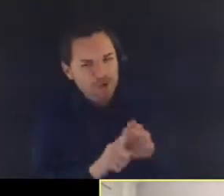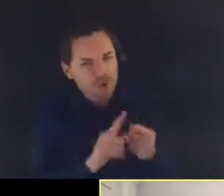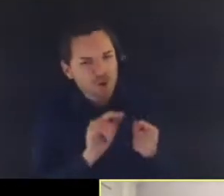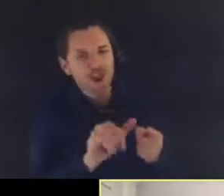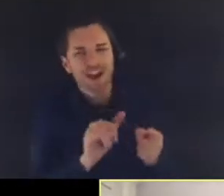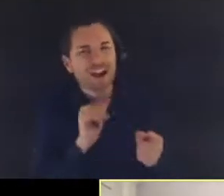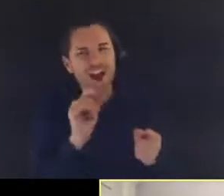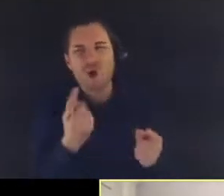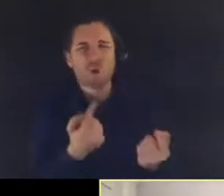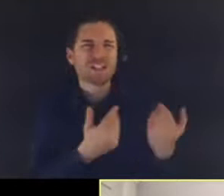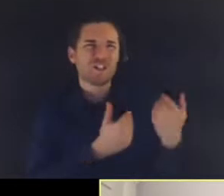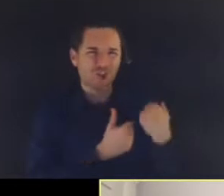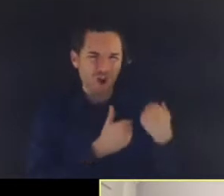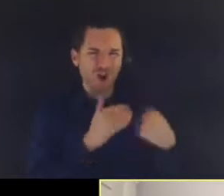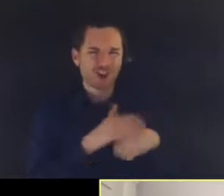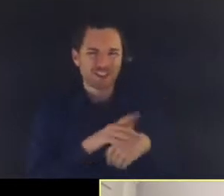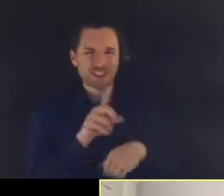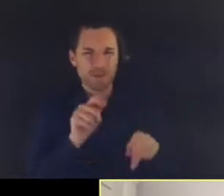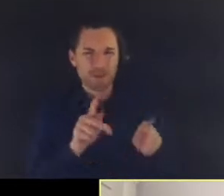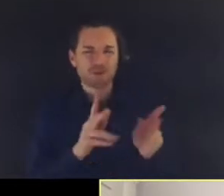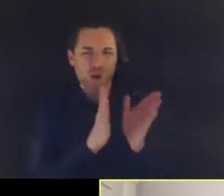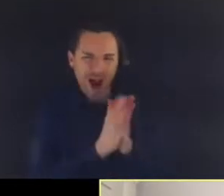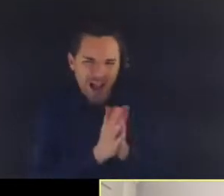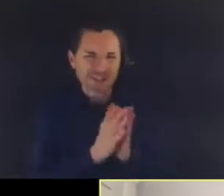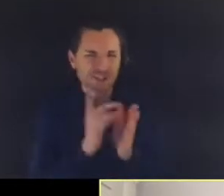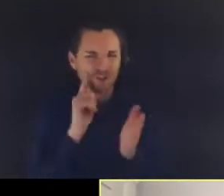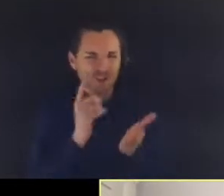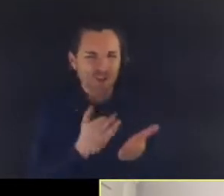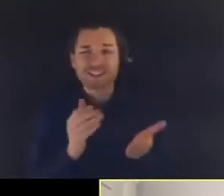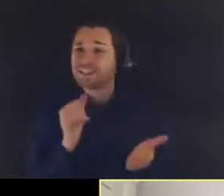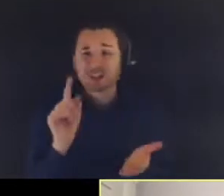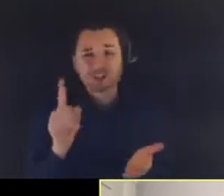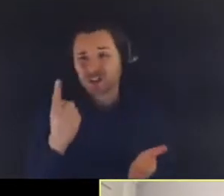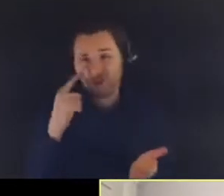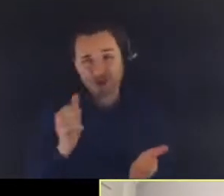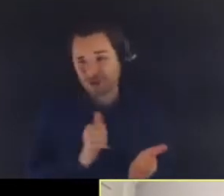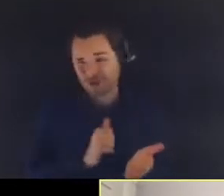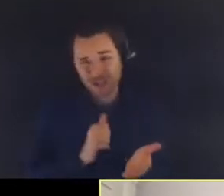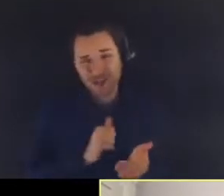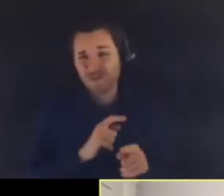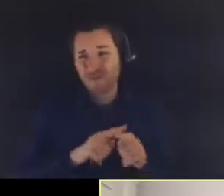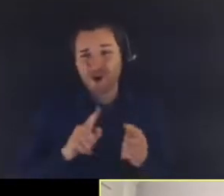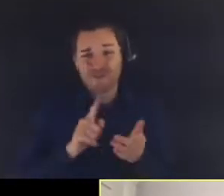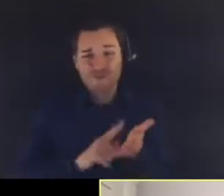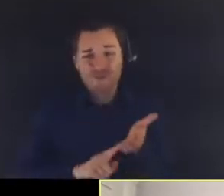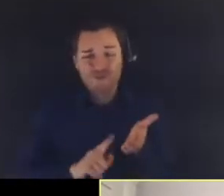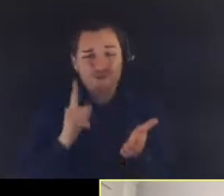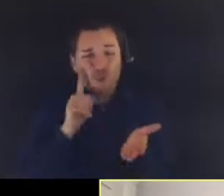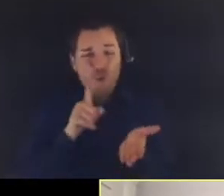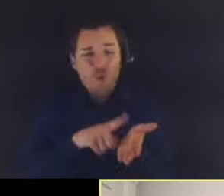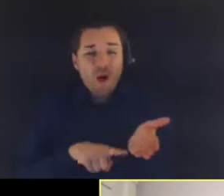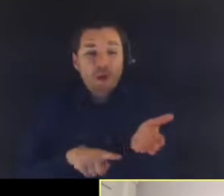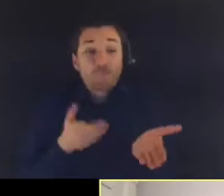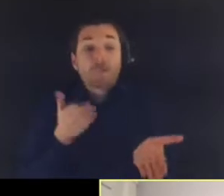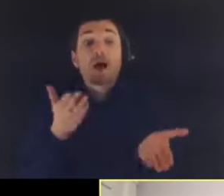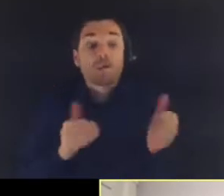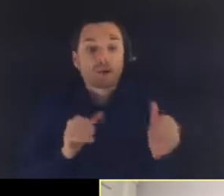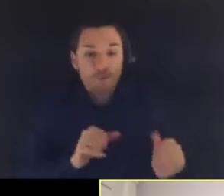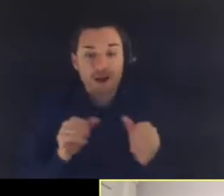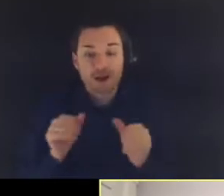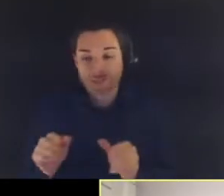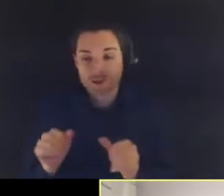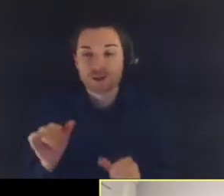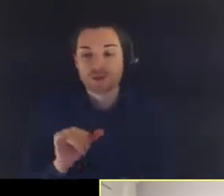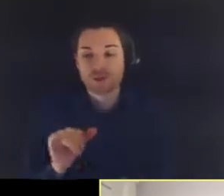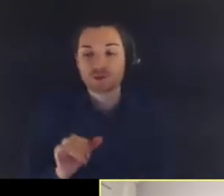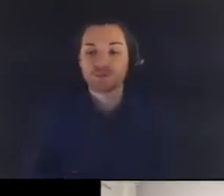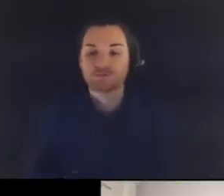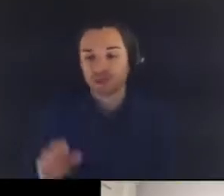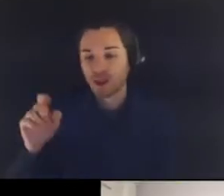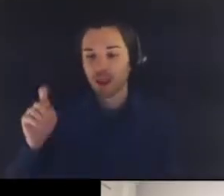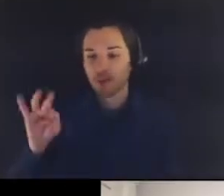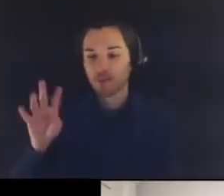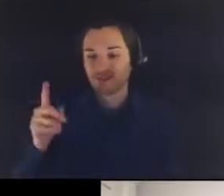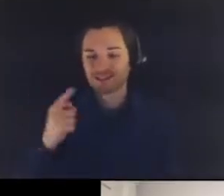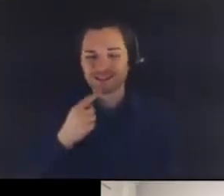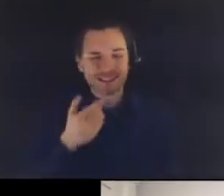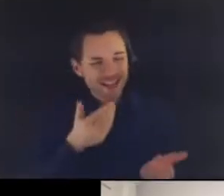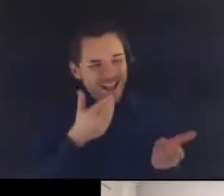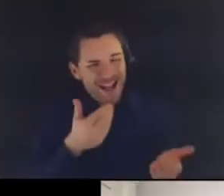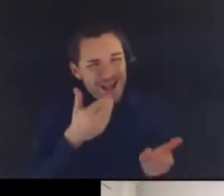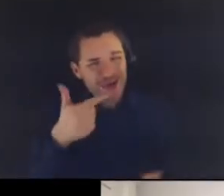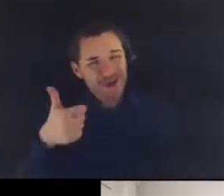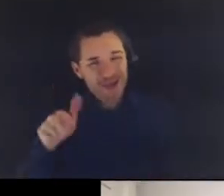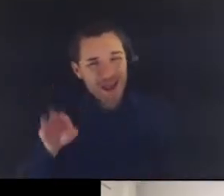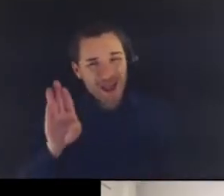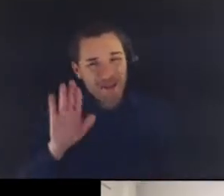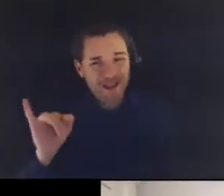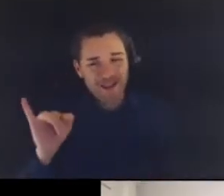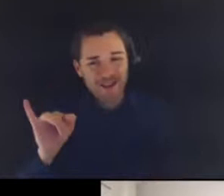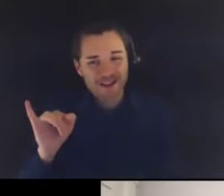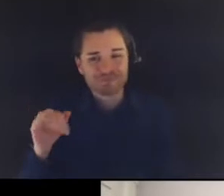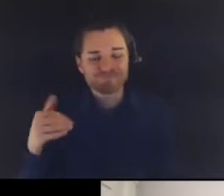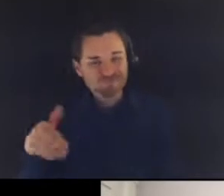things. And not just what you need for yourself but what might be a possibility.